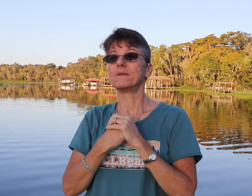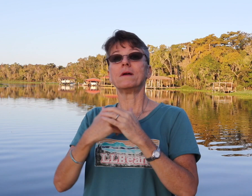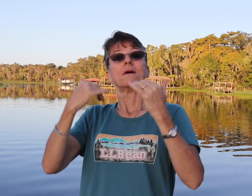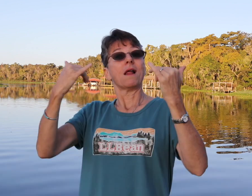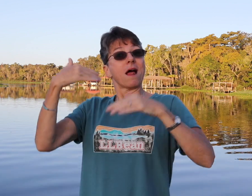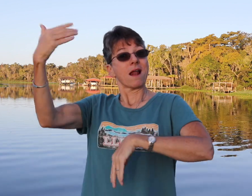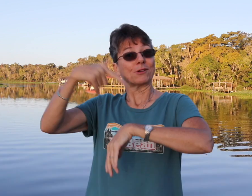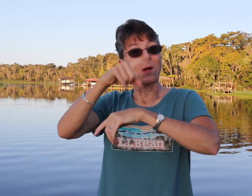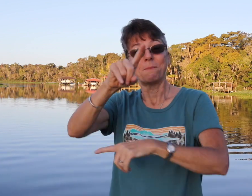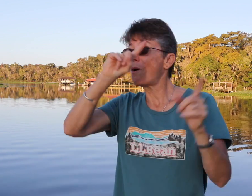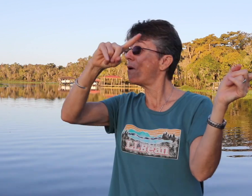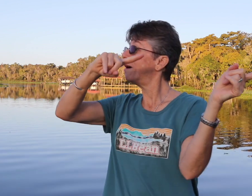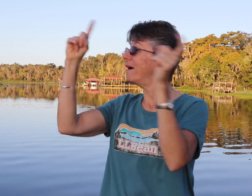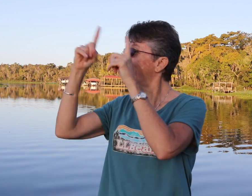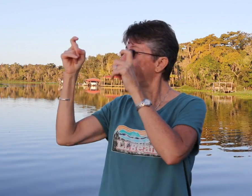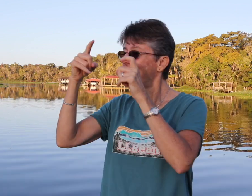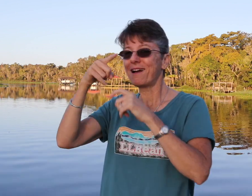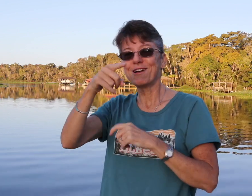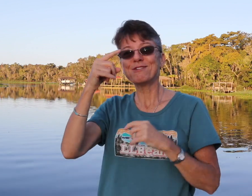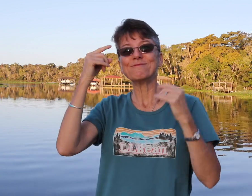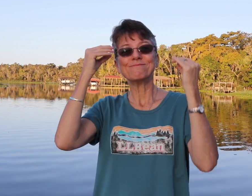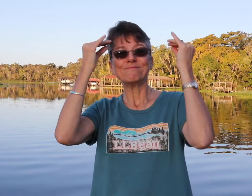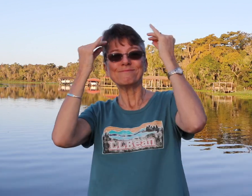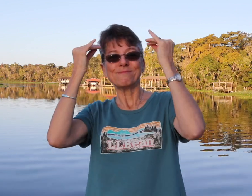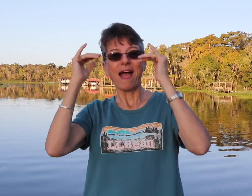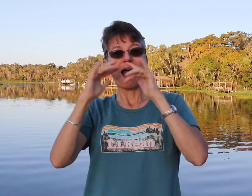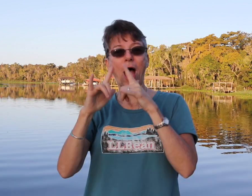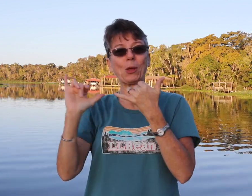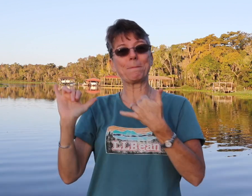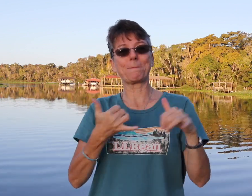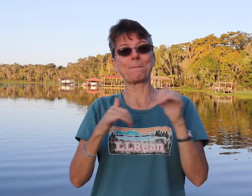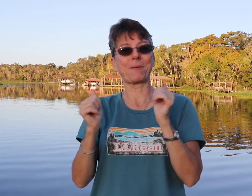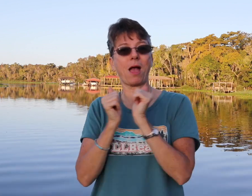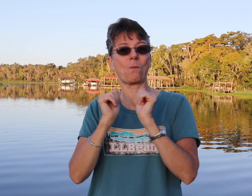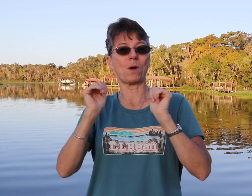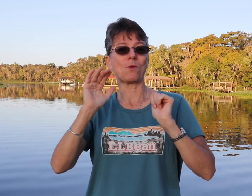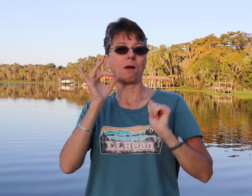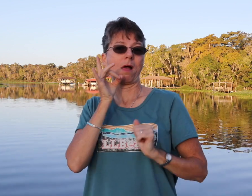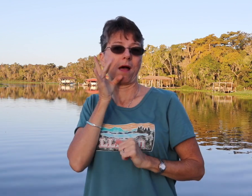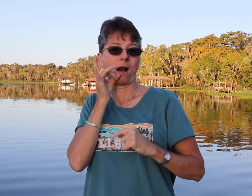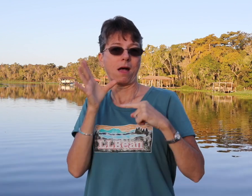NOW YOU CAN THINK HOW TO APPLY THESE TECHNIQUES WHEN YOU DO PHOTOGRAPHY.